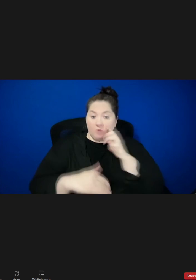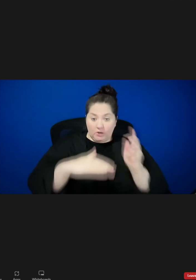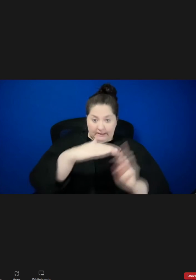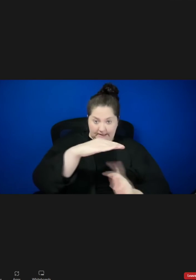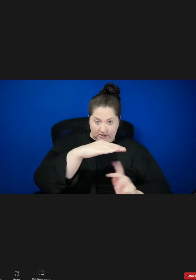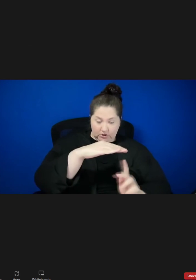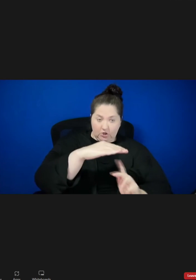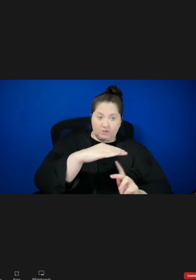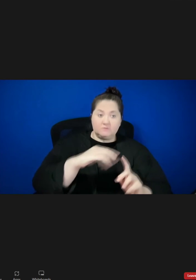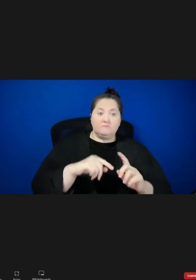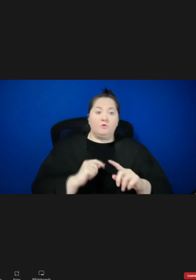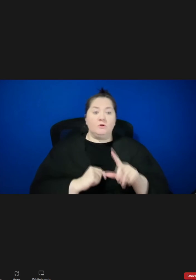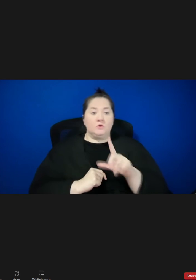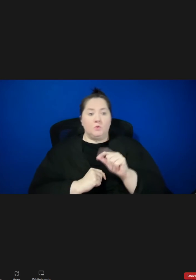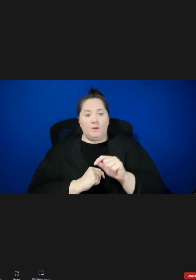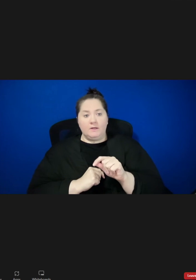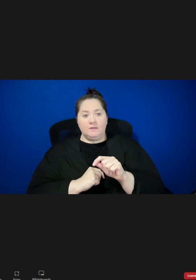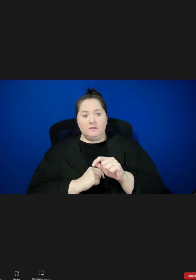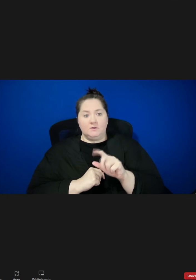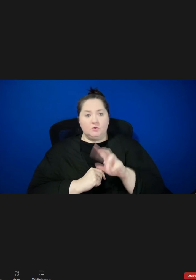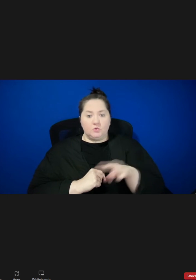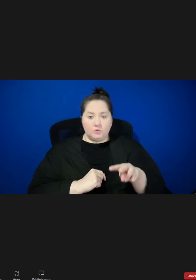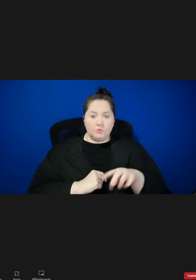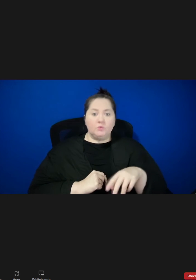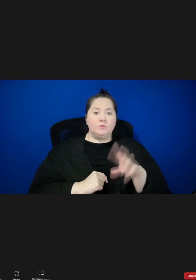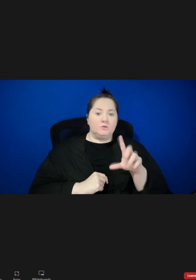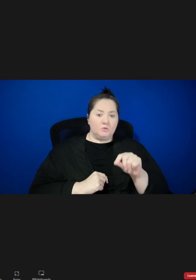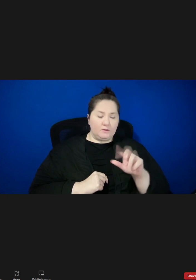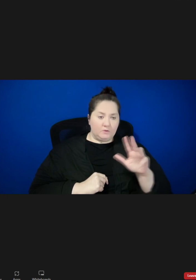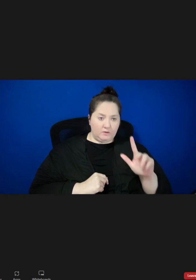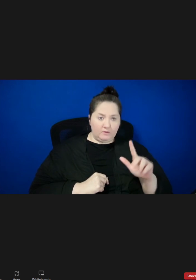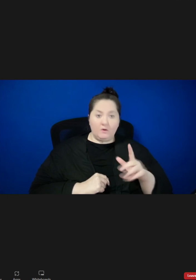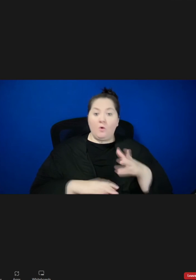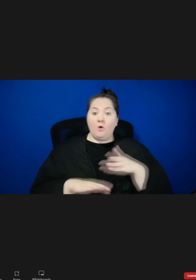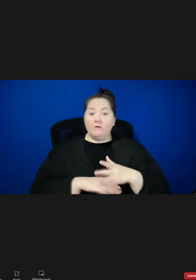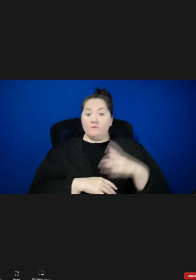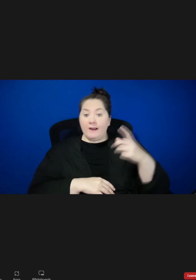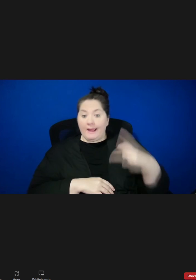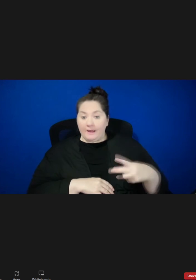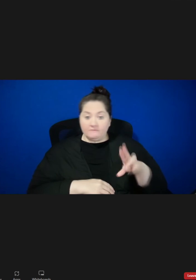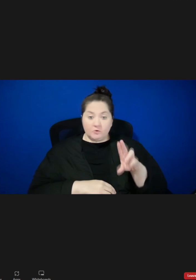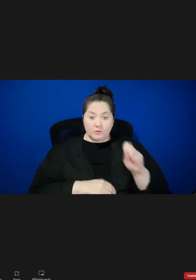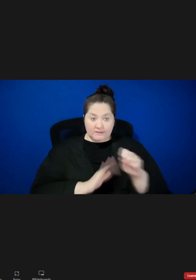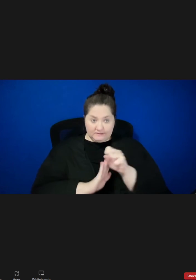the '22-'23 school year, it reveals that over half of U.S. states provide provisional and